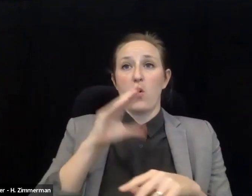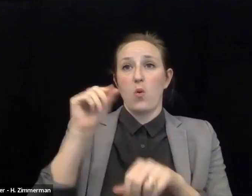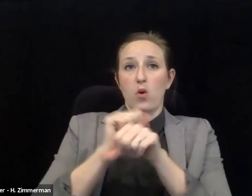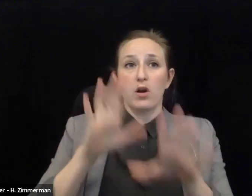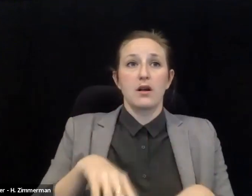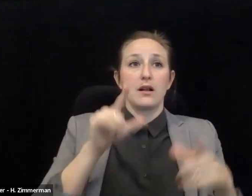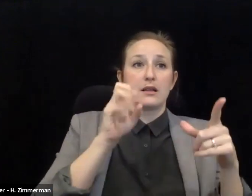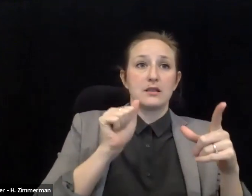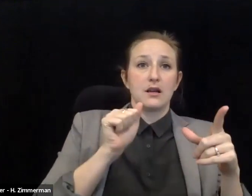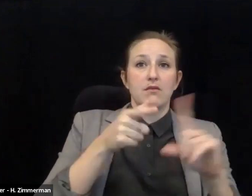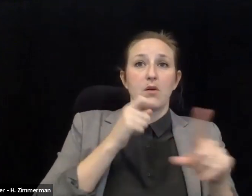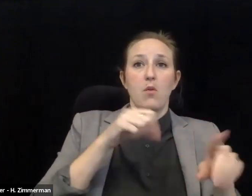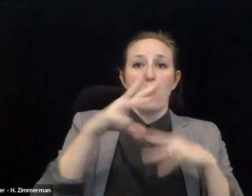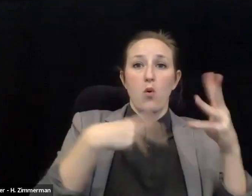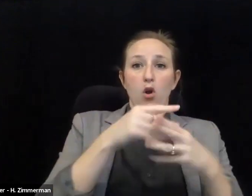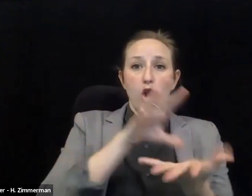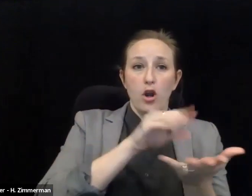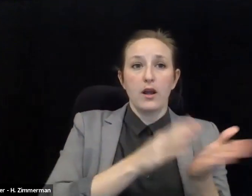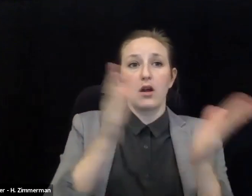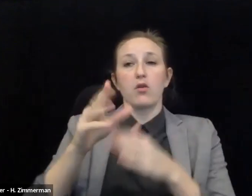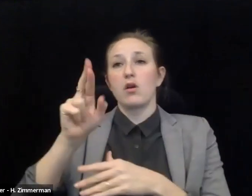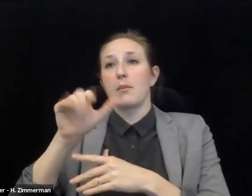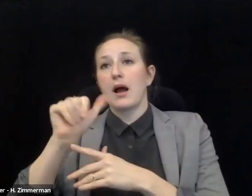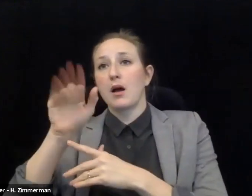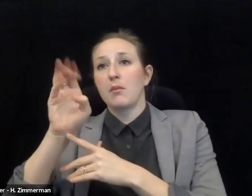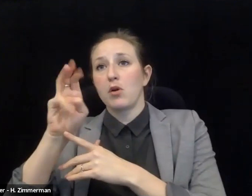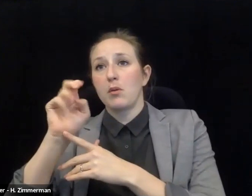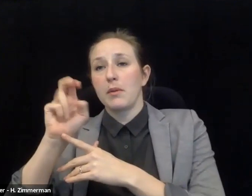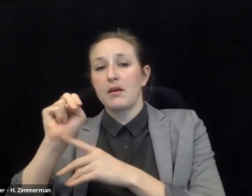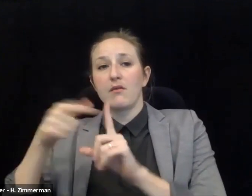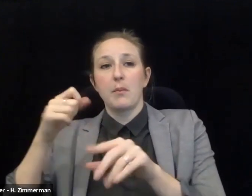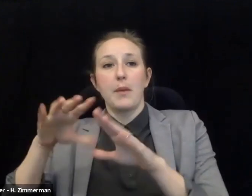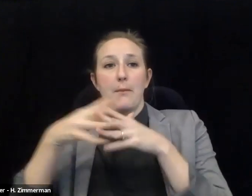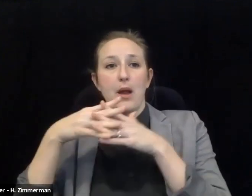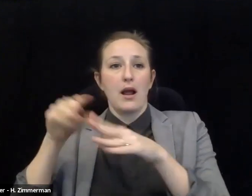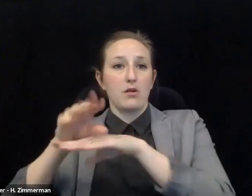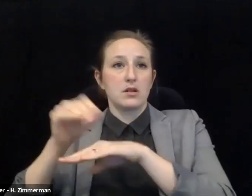Rebecca Berman from American councils and Meredith Lopez